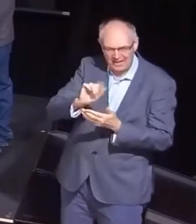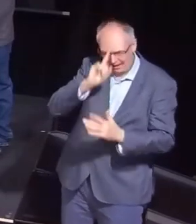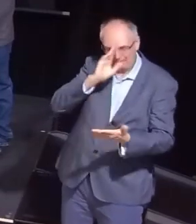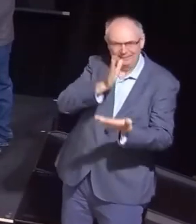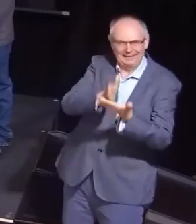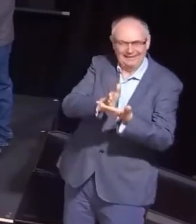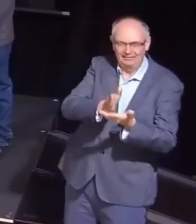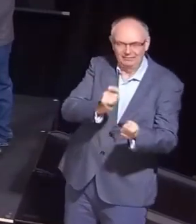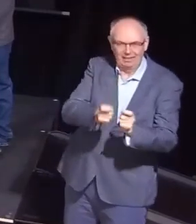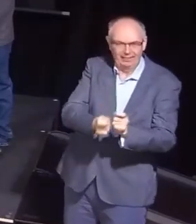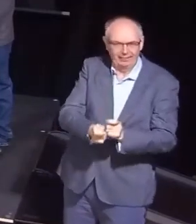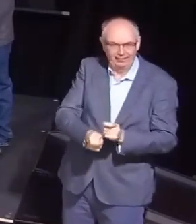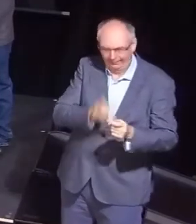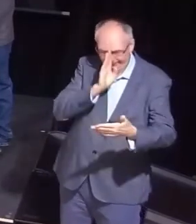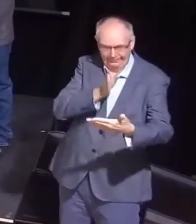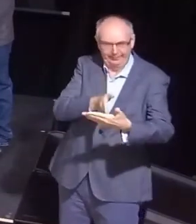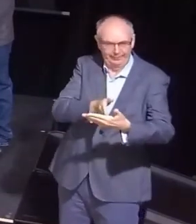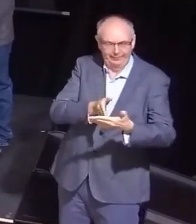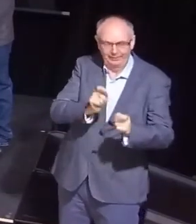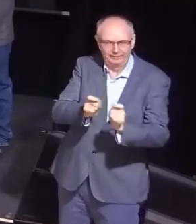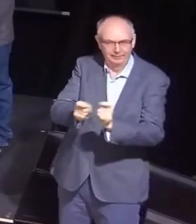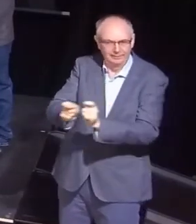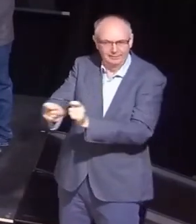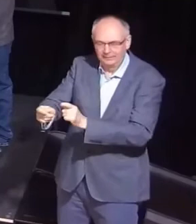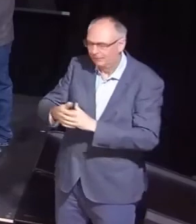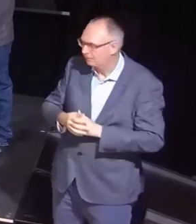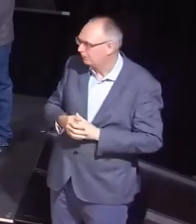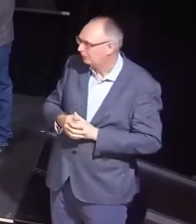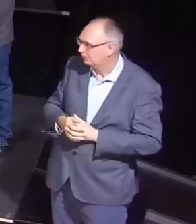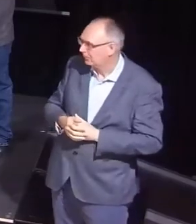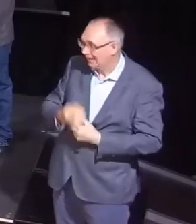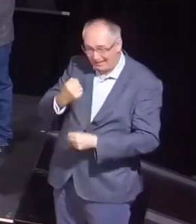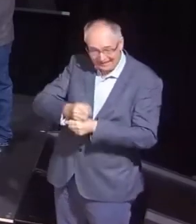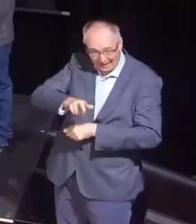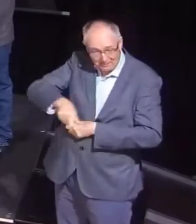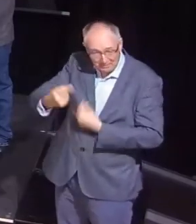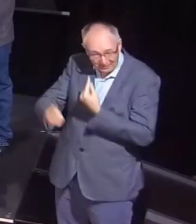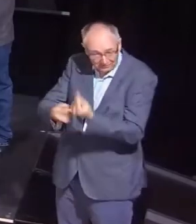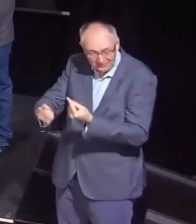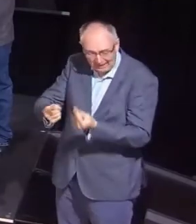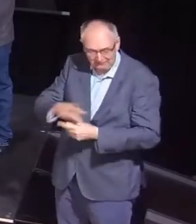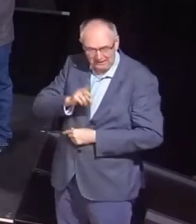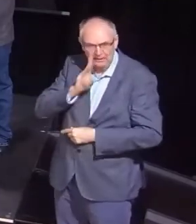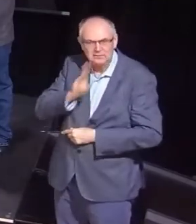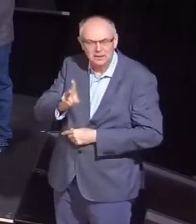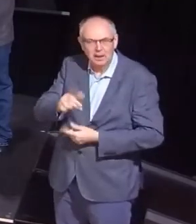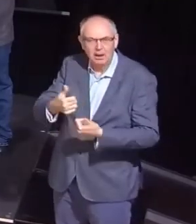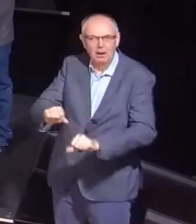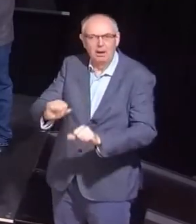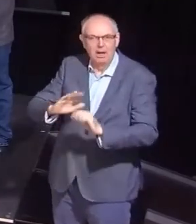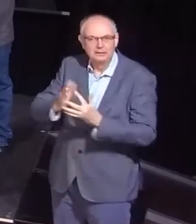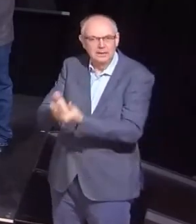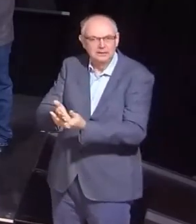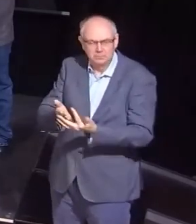that'll our games. It's actually making them better. With gamers as well. They see all this and are less worried. Actually, they see this as a positive thing.